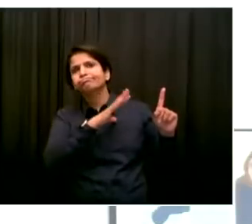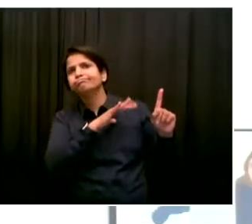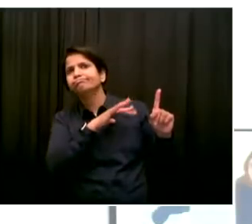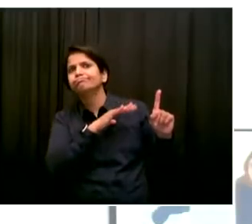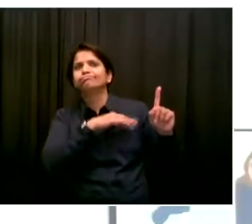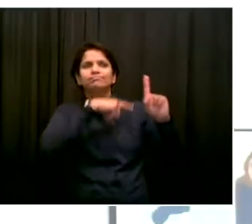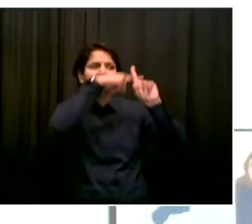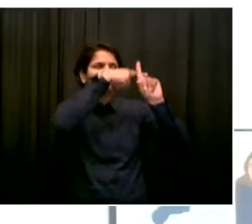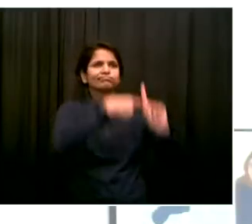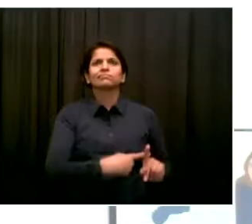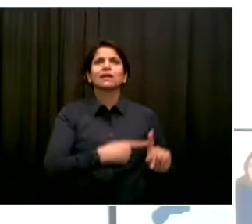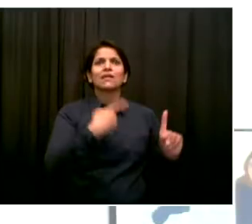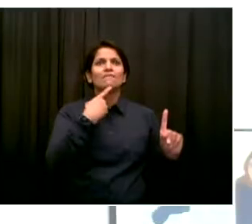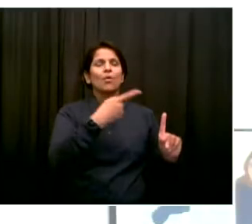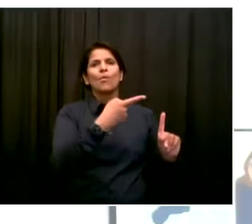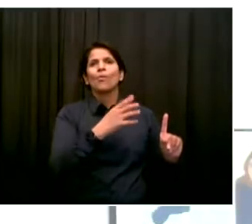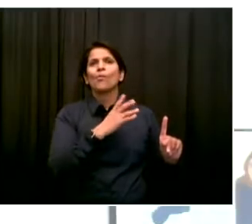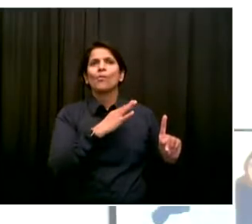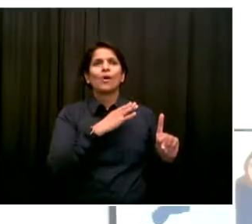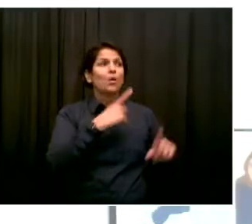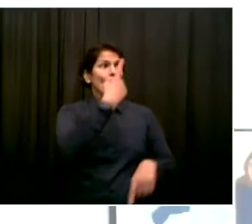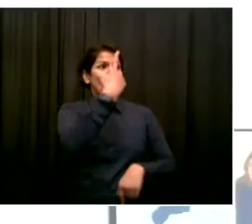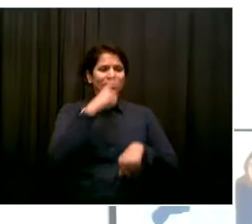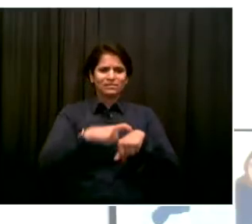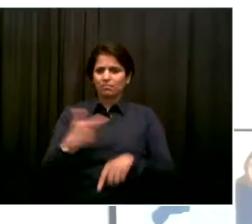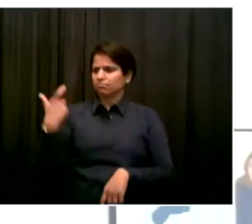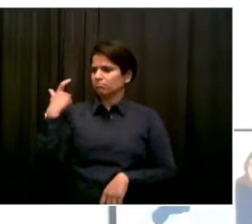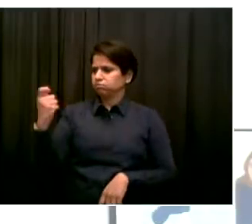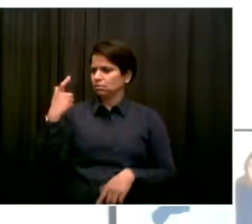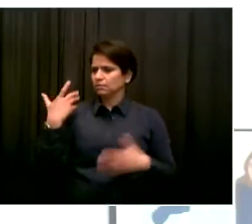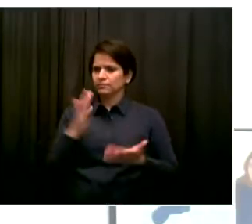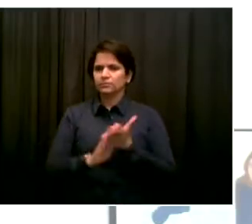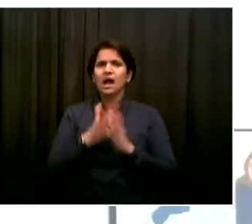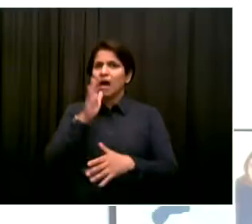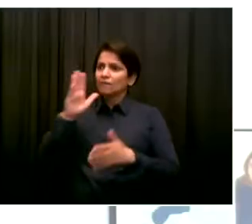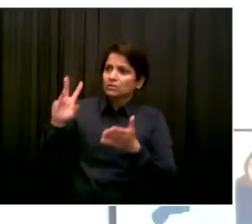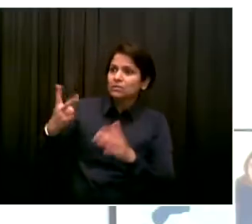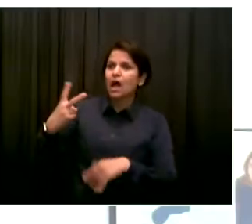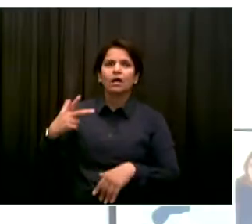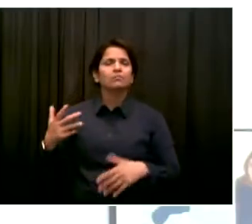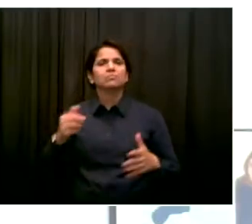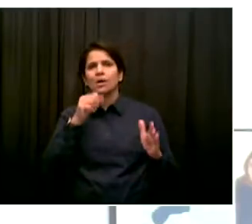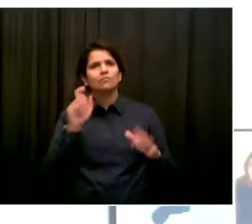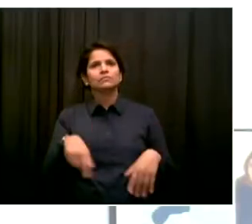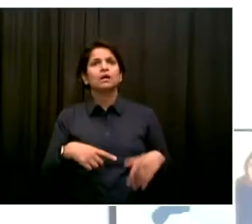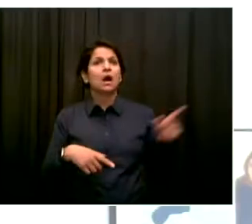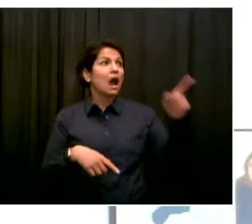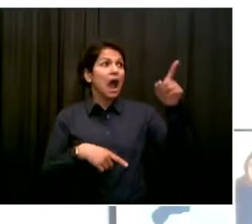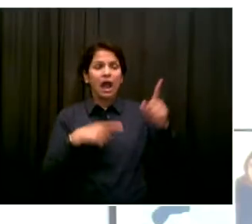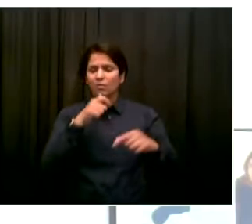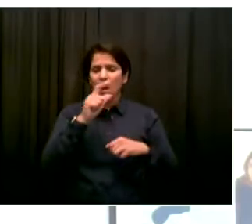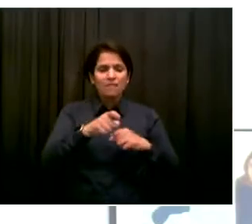JOHNSON & JOHNSON OFFERS A HOST OF ADVANTAGES PARTICULARLY GIVEN THAT IS